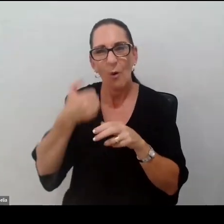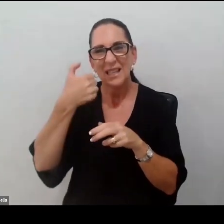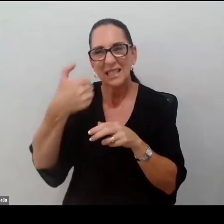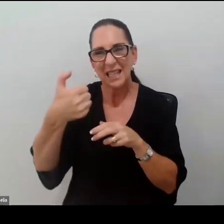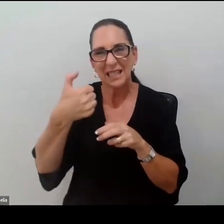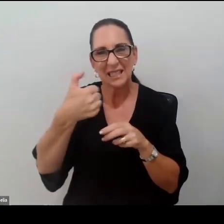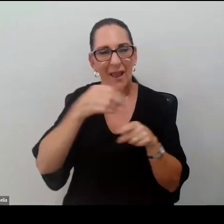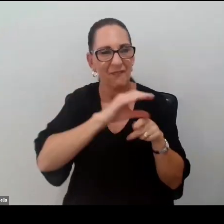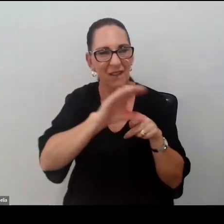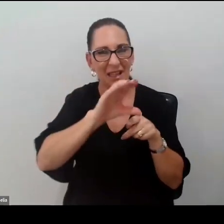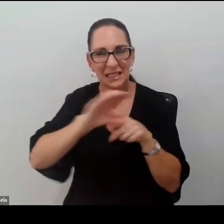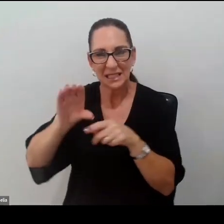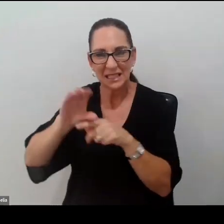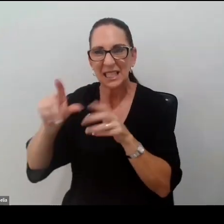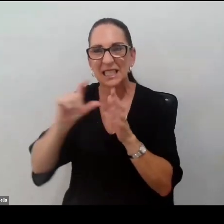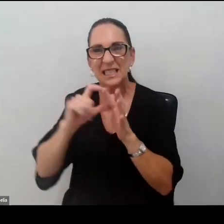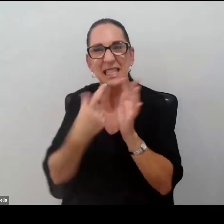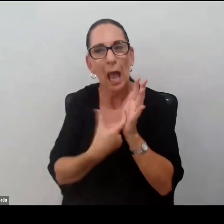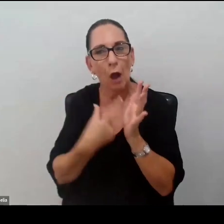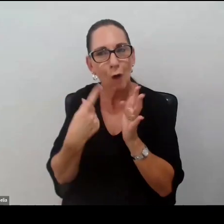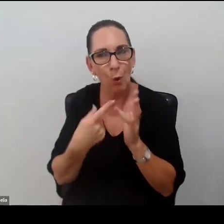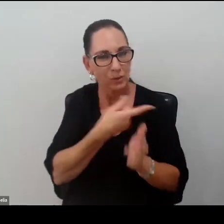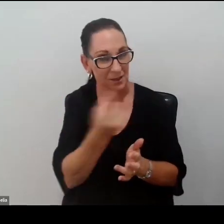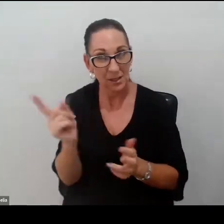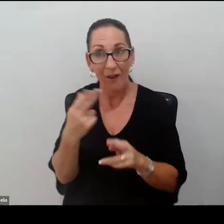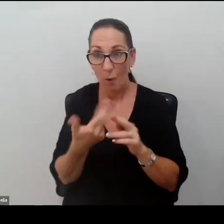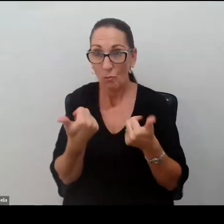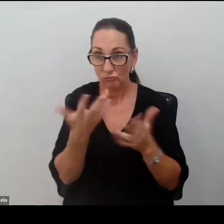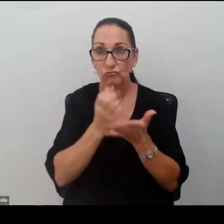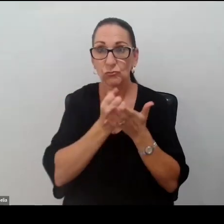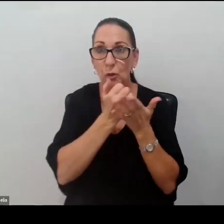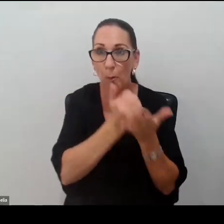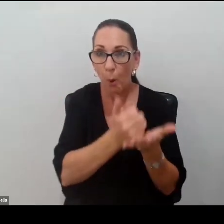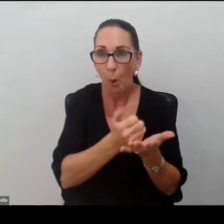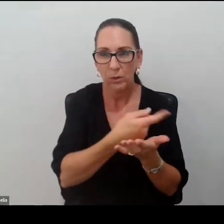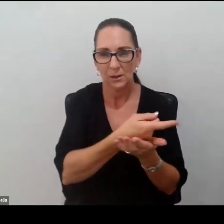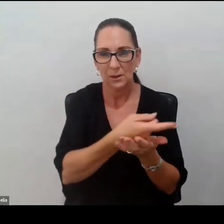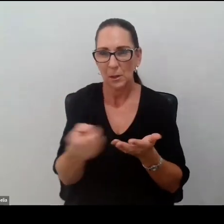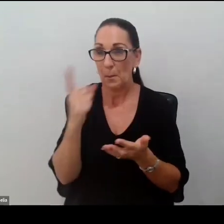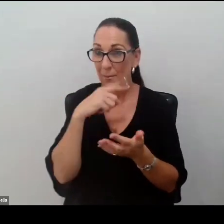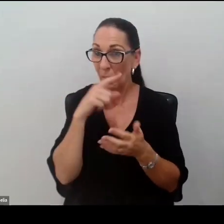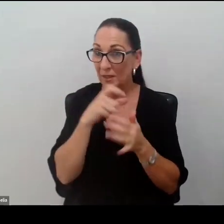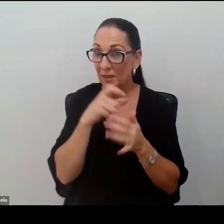the DROs to support people with disability to participate. They